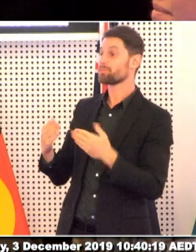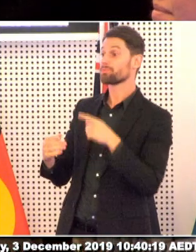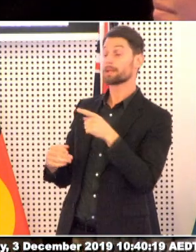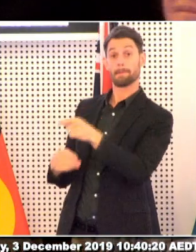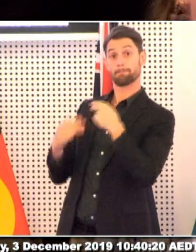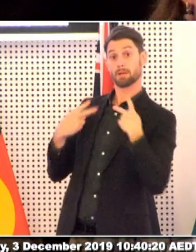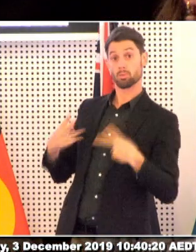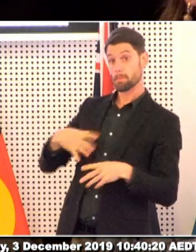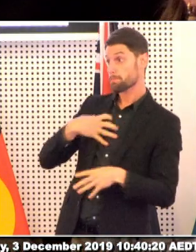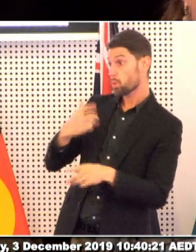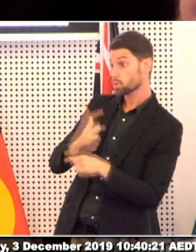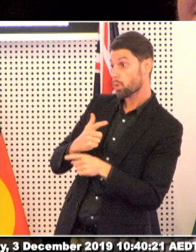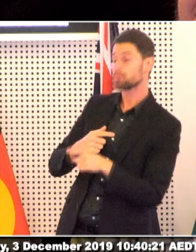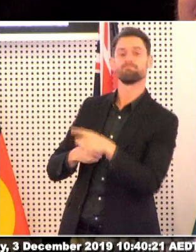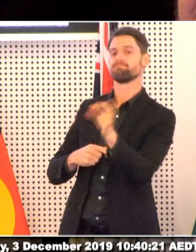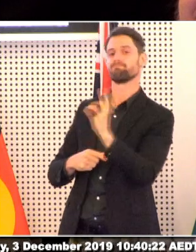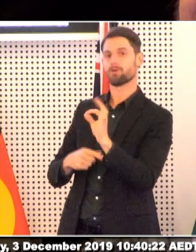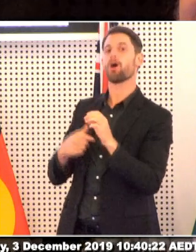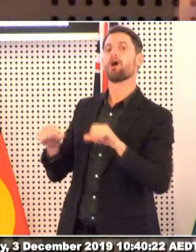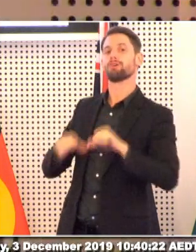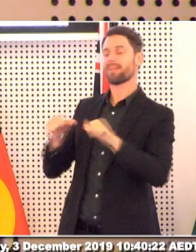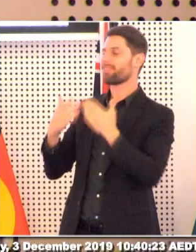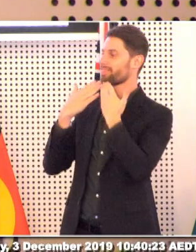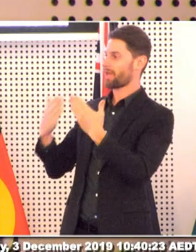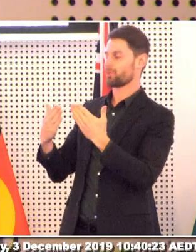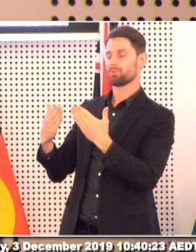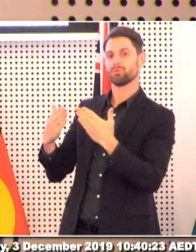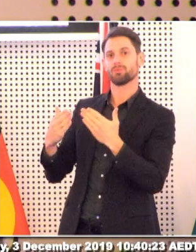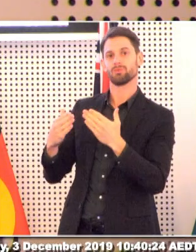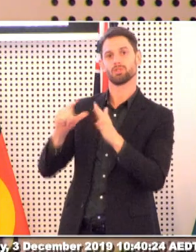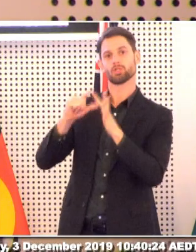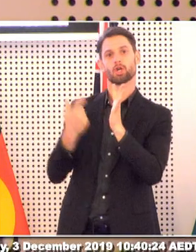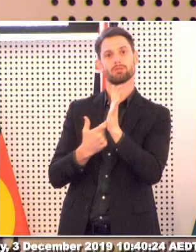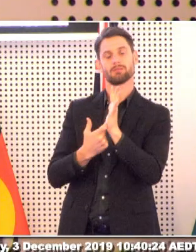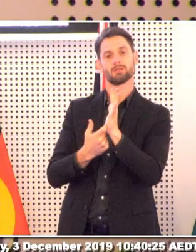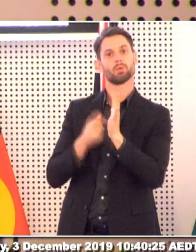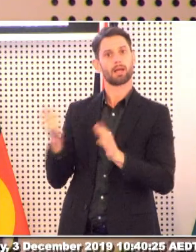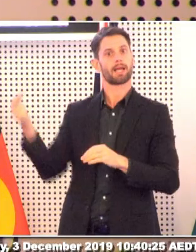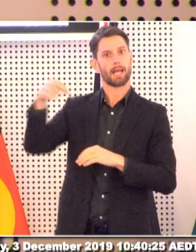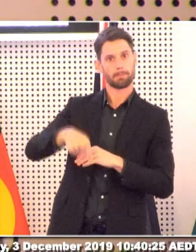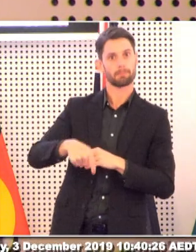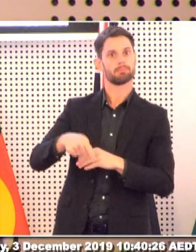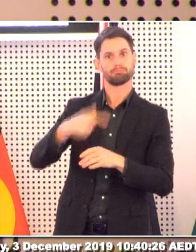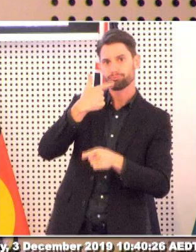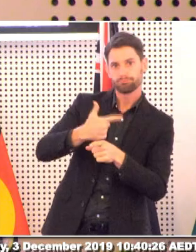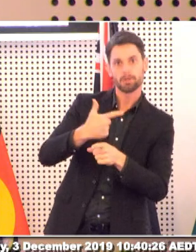Thank you, Dr Wiesel. Dr Wiesel, thank you very much for your attendance. And thank you for the work that you’ve done and that has gone into your statement. Thank you.